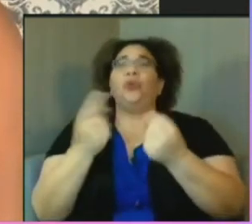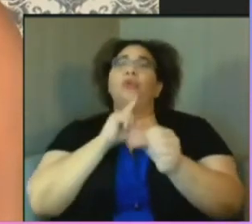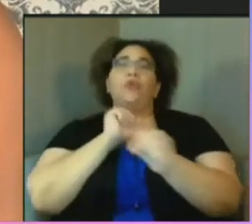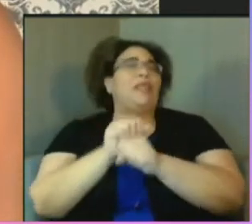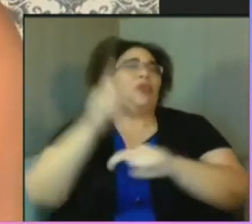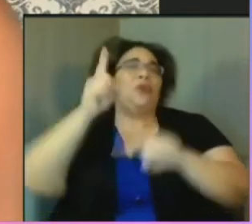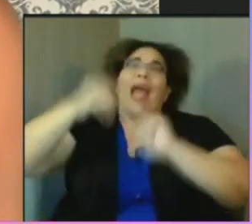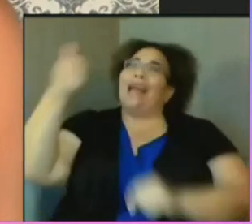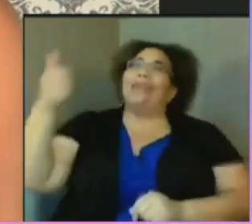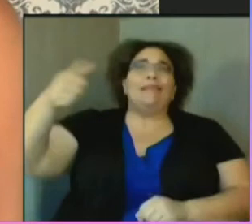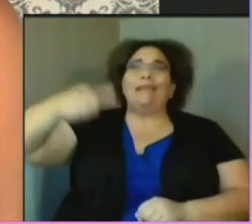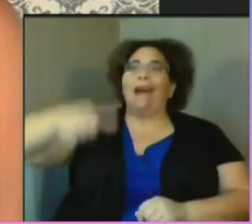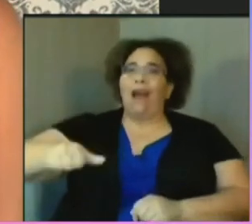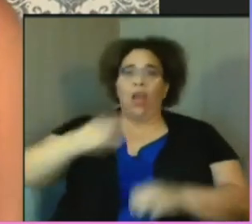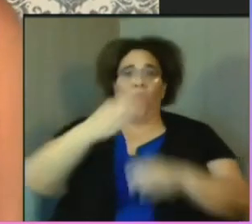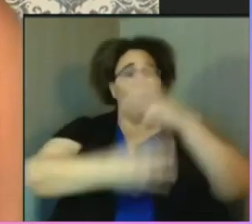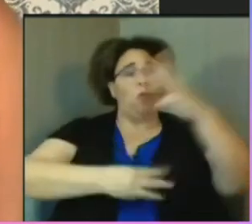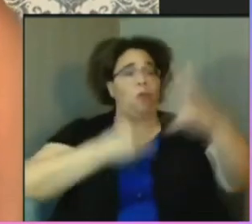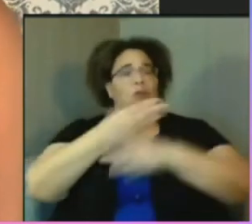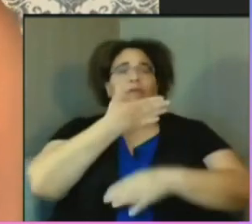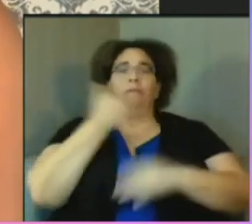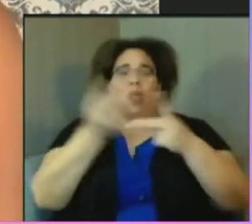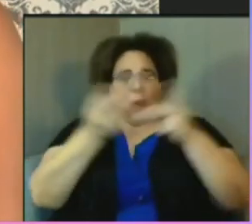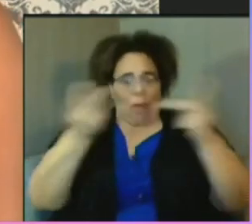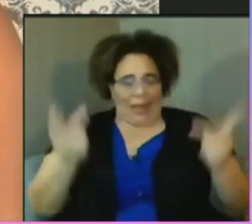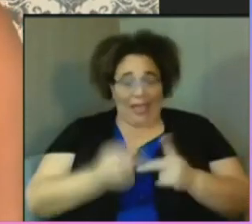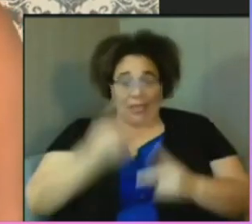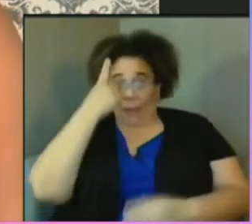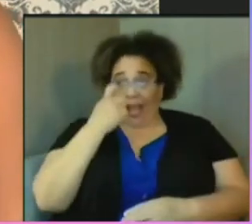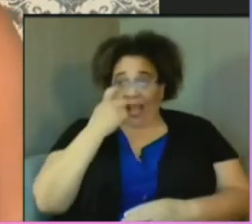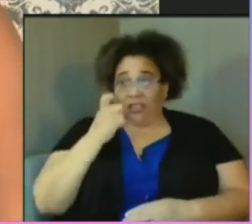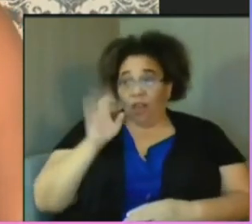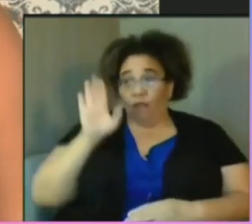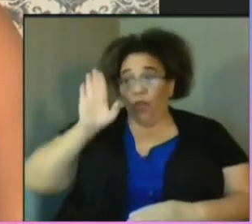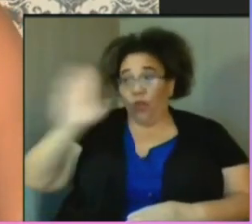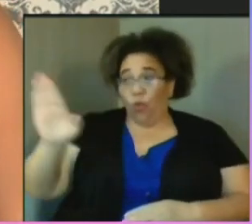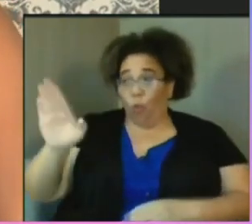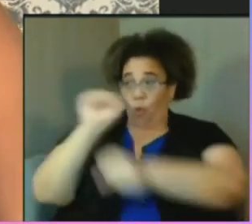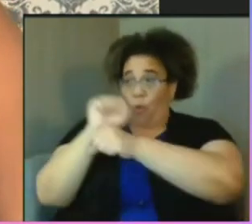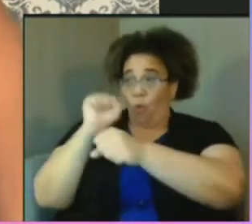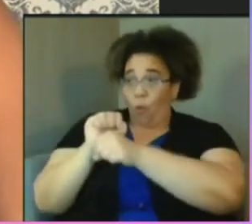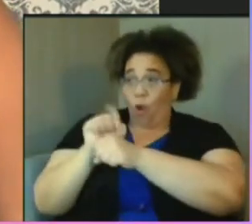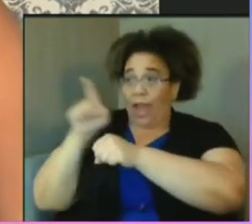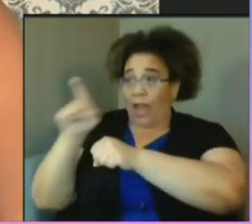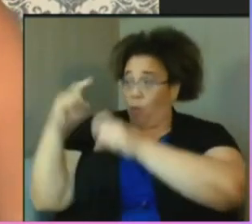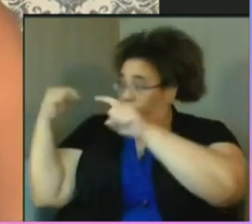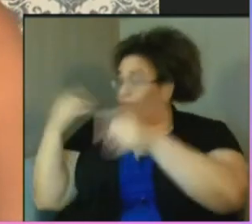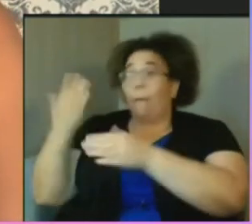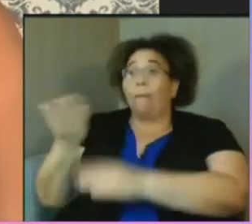that the world is a better place because of what you are doing and what you have done and also for taking the time tonight,